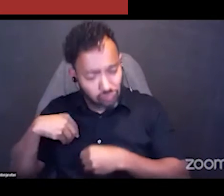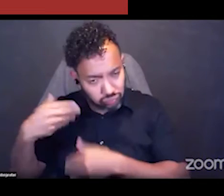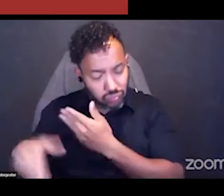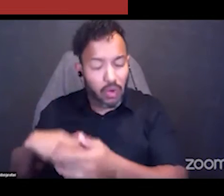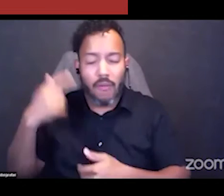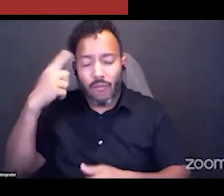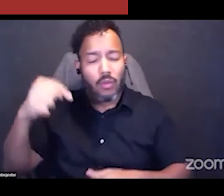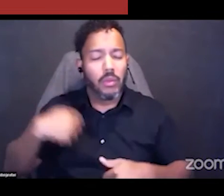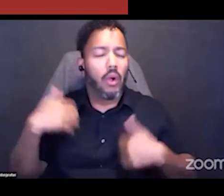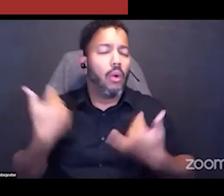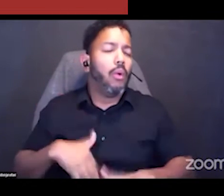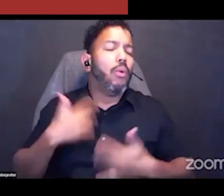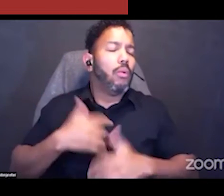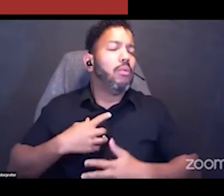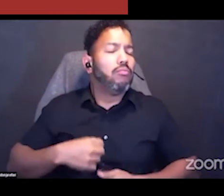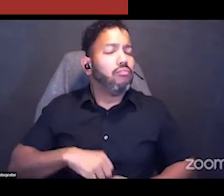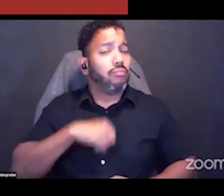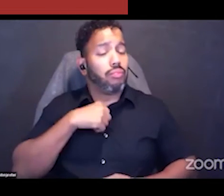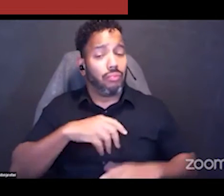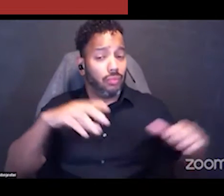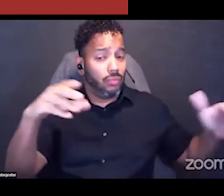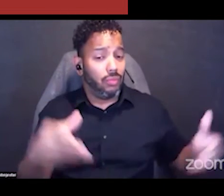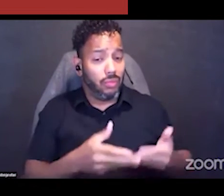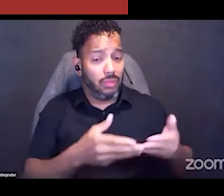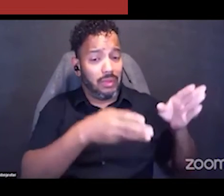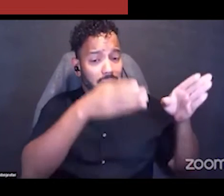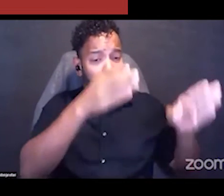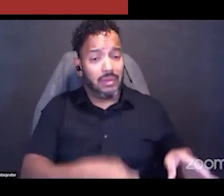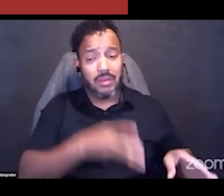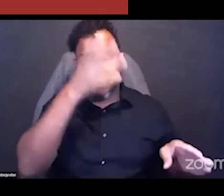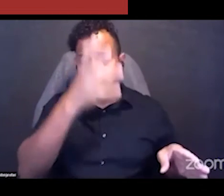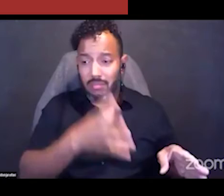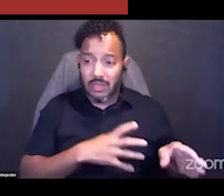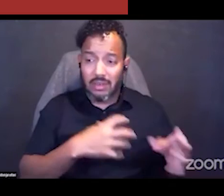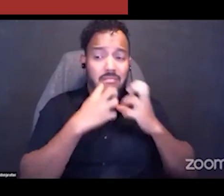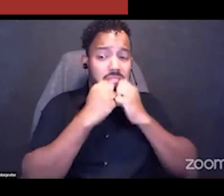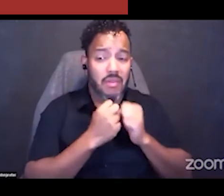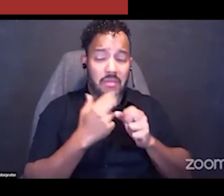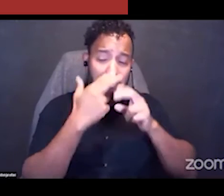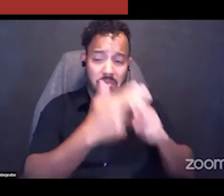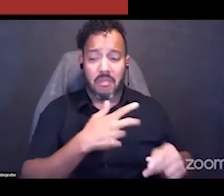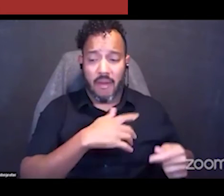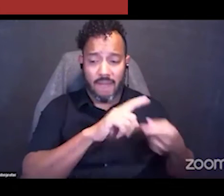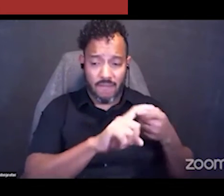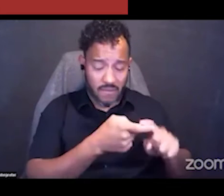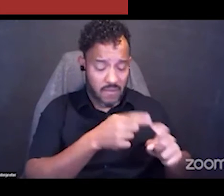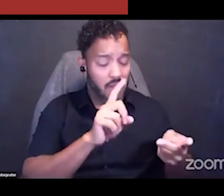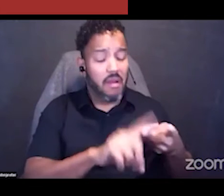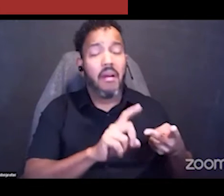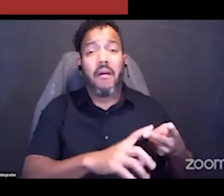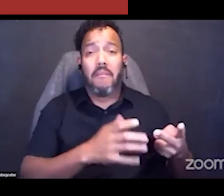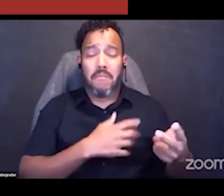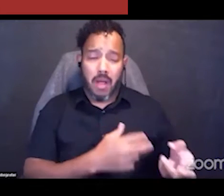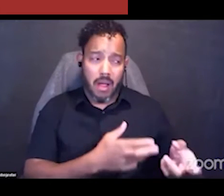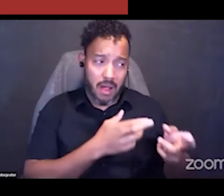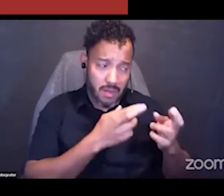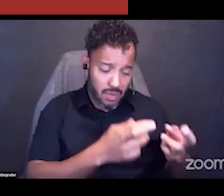be able to introduce you to a man I count as my dear friend, my colleague, my mentor, my advisor, my professor.